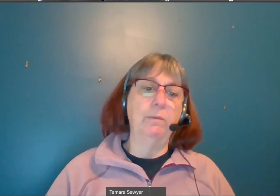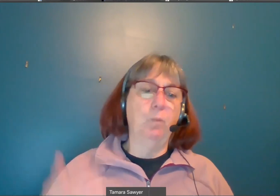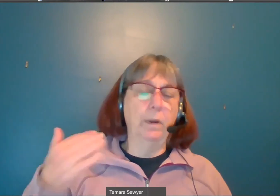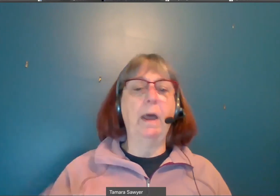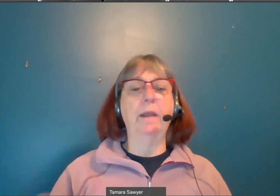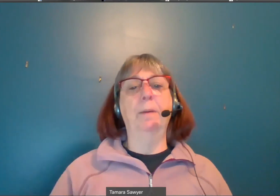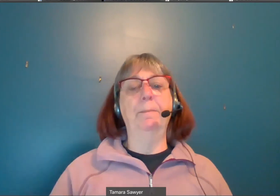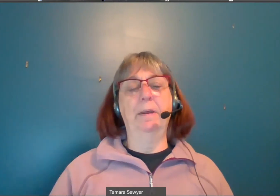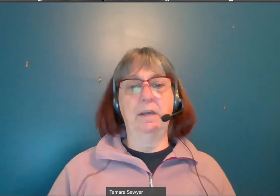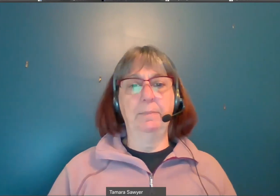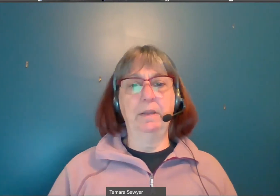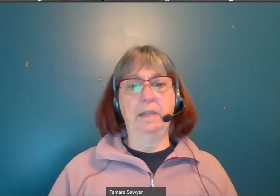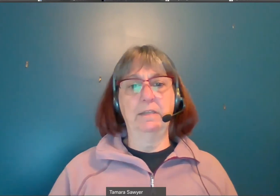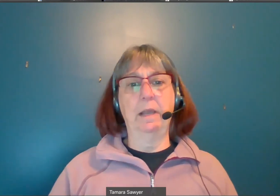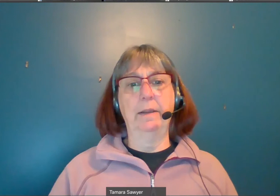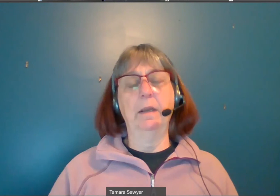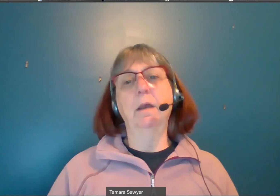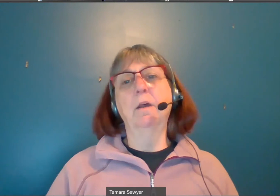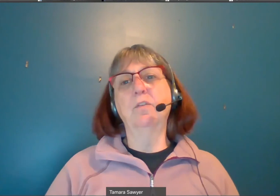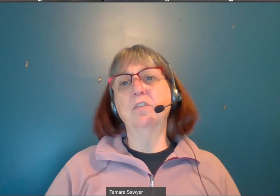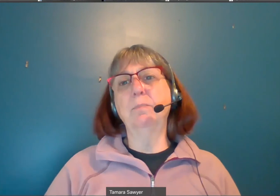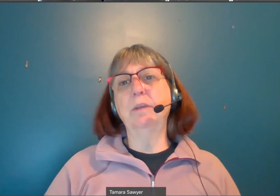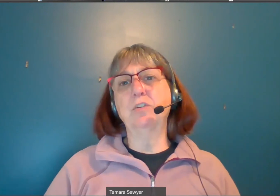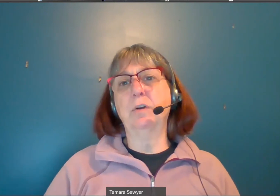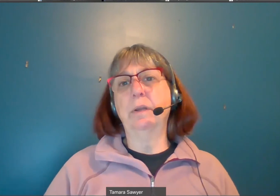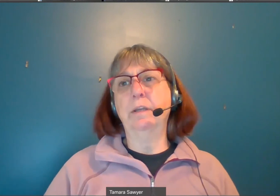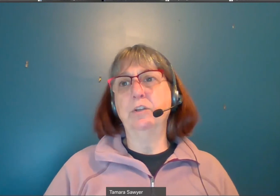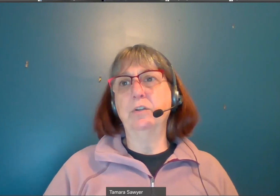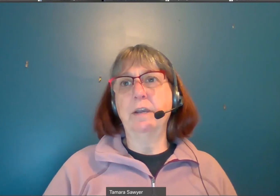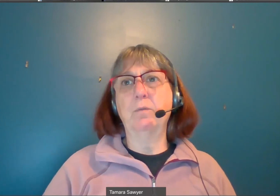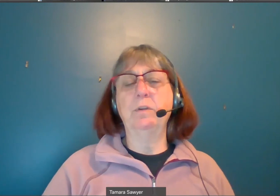where you bring one item up at a time on that slide. So just make sure in your deck,